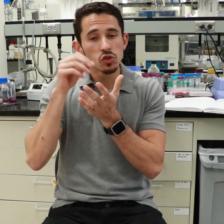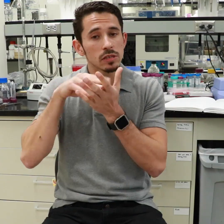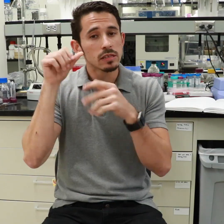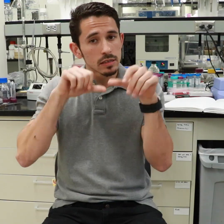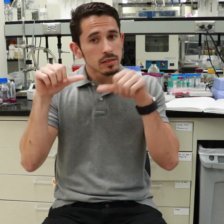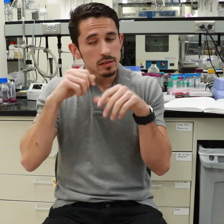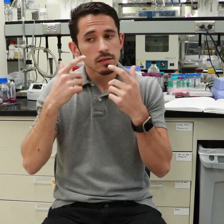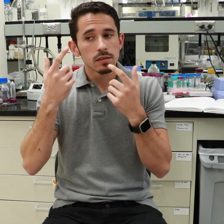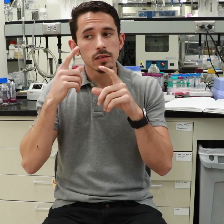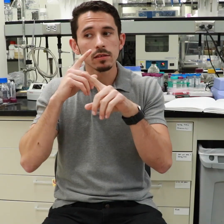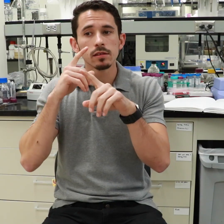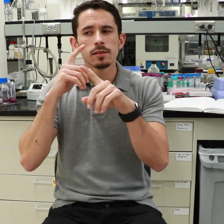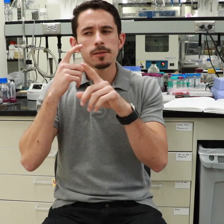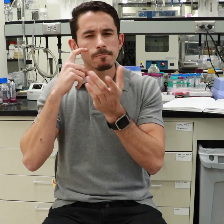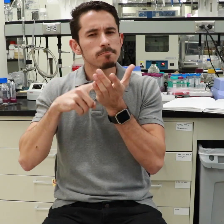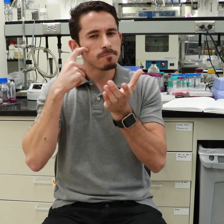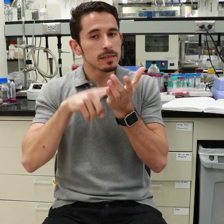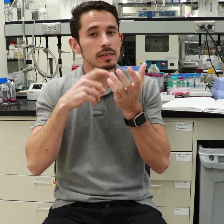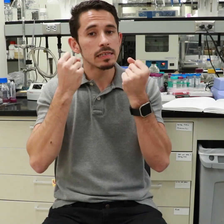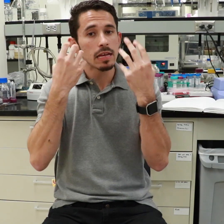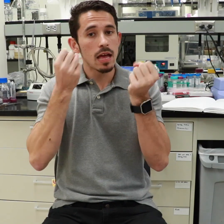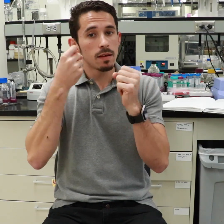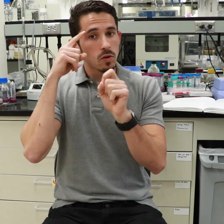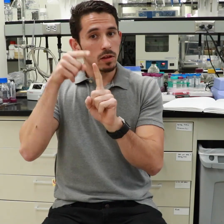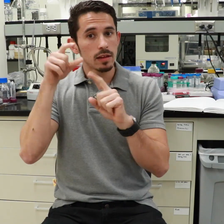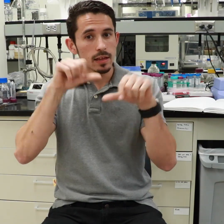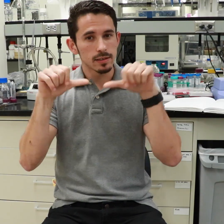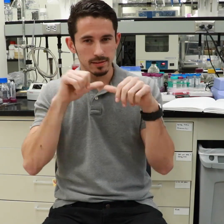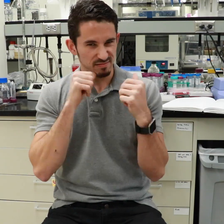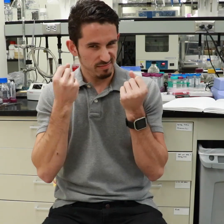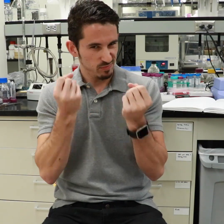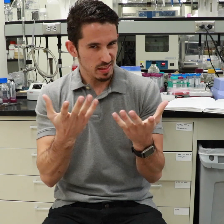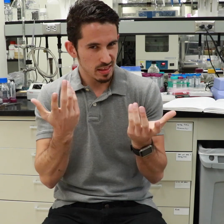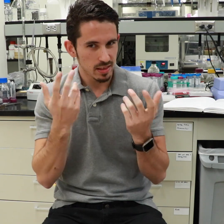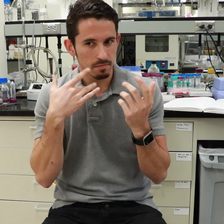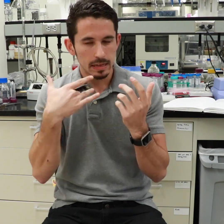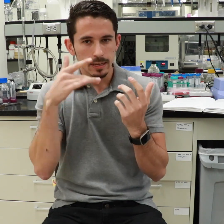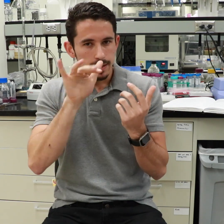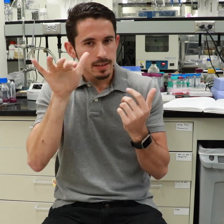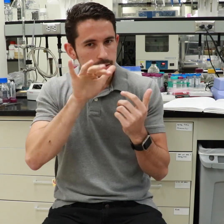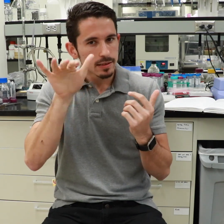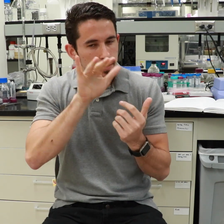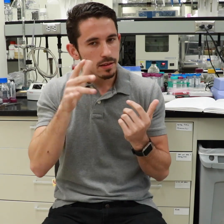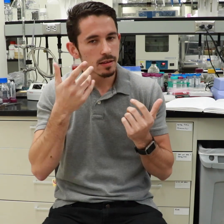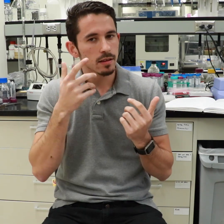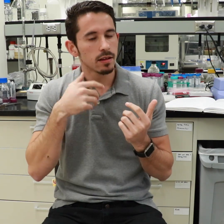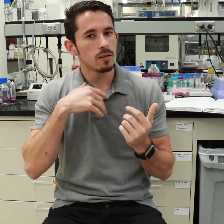During my studies, I noticed that signs for Science terms were not great and some terms had to be fingerspelled.